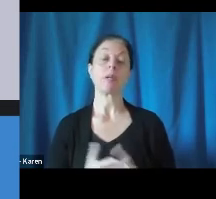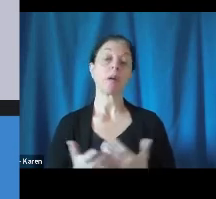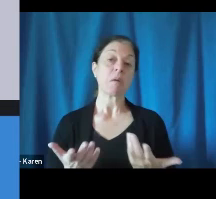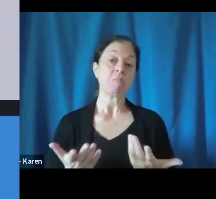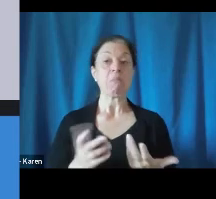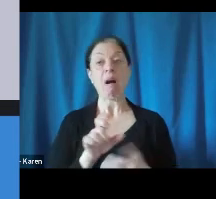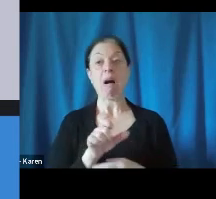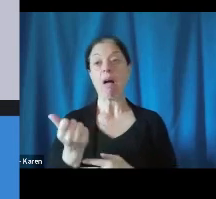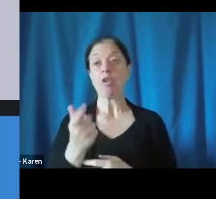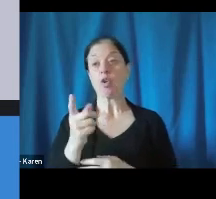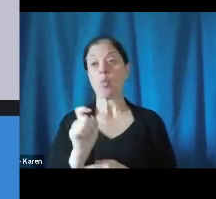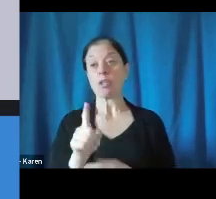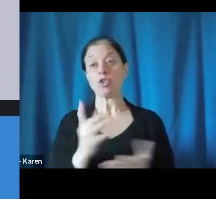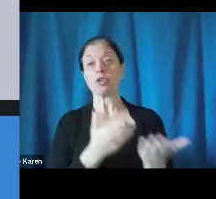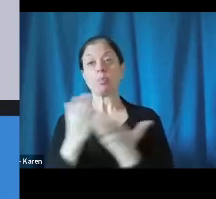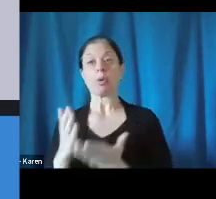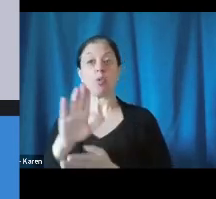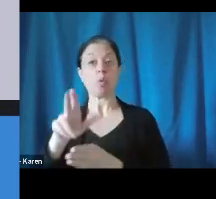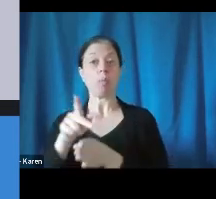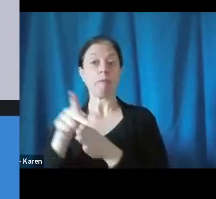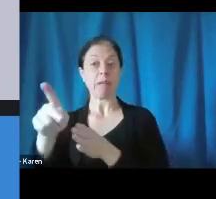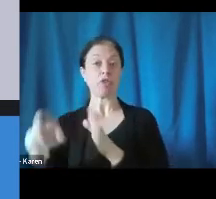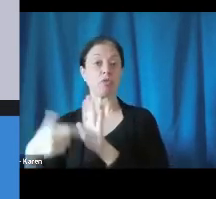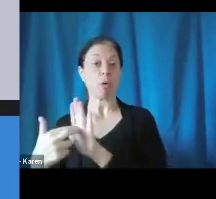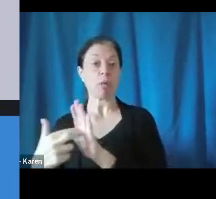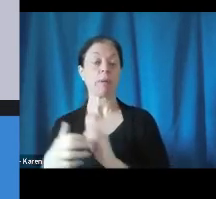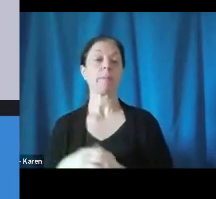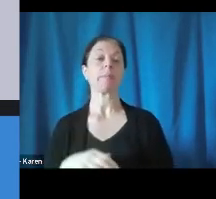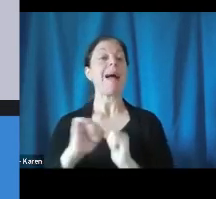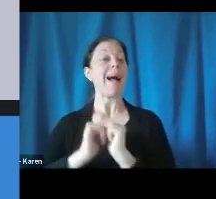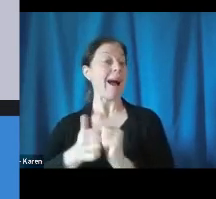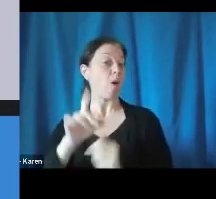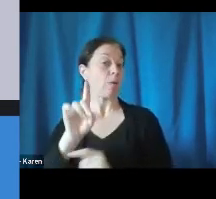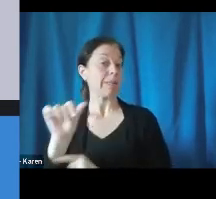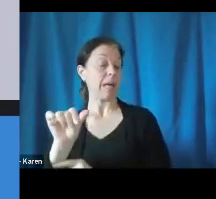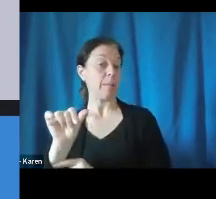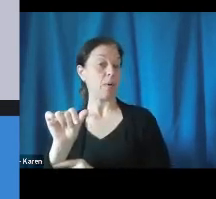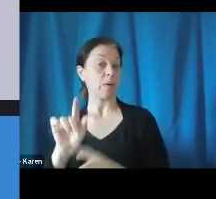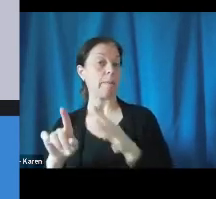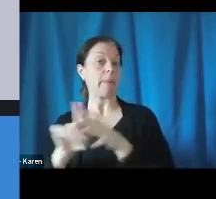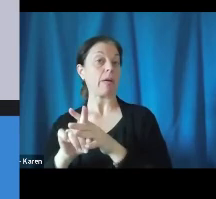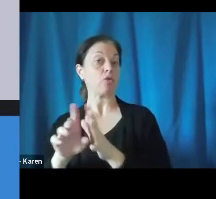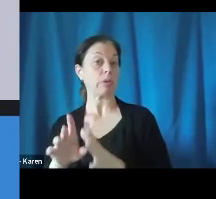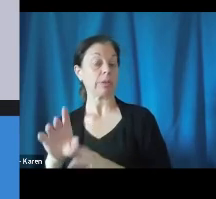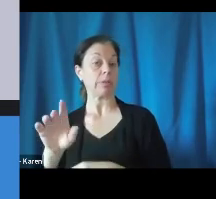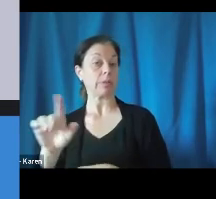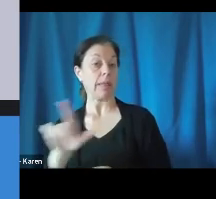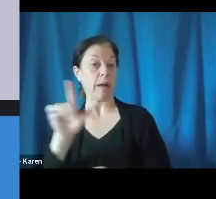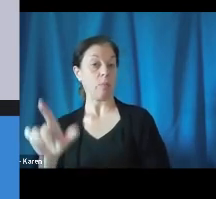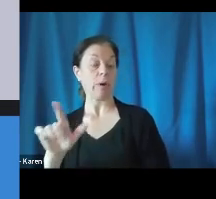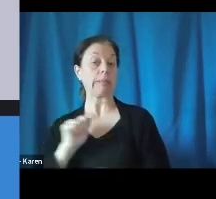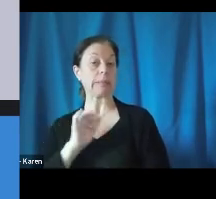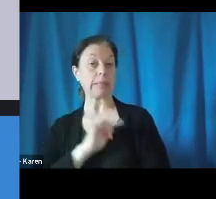from? And some questions to maybe take into your professional role.